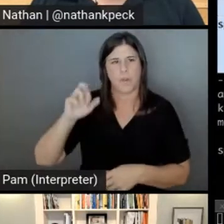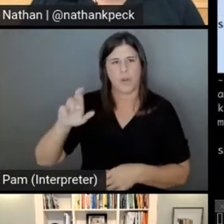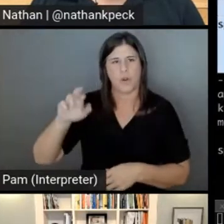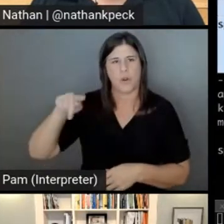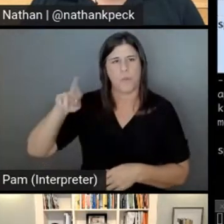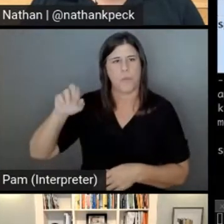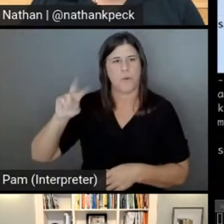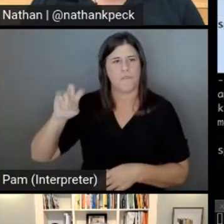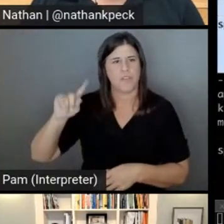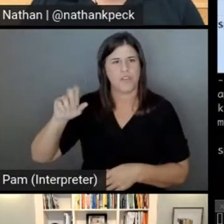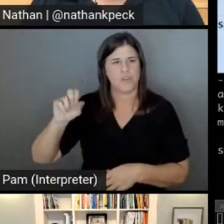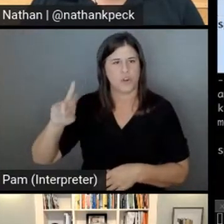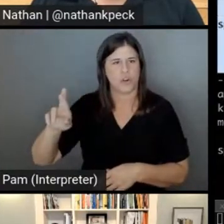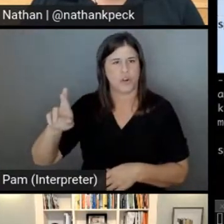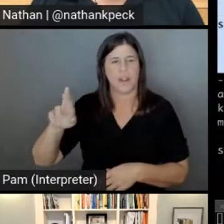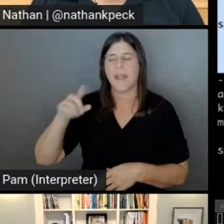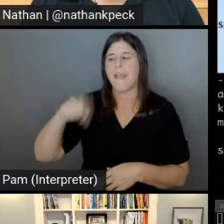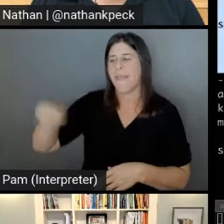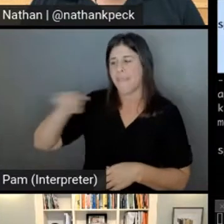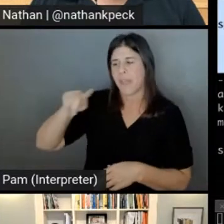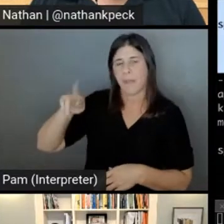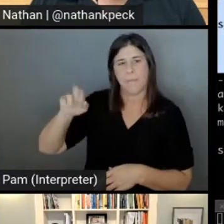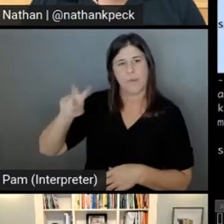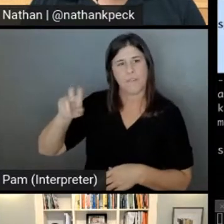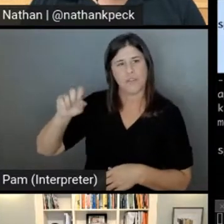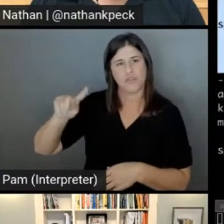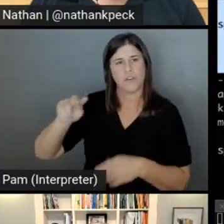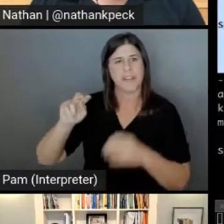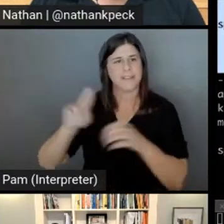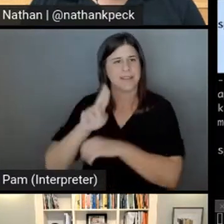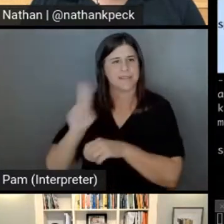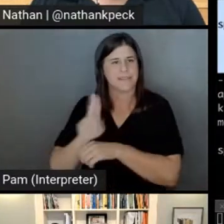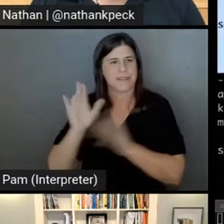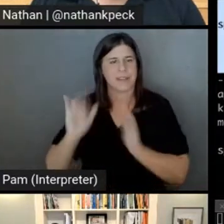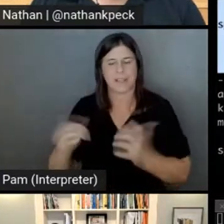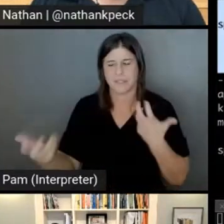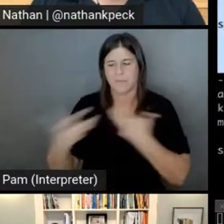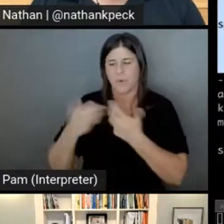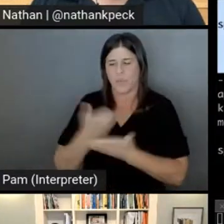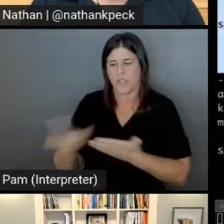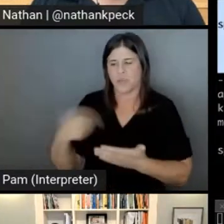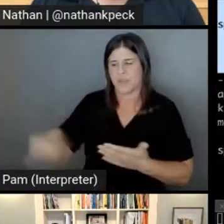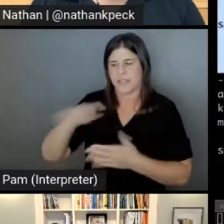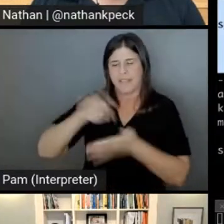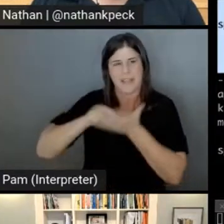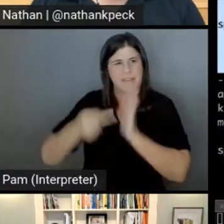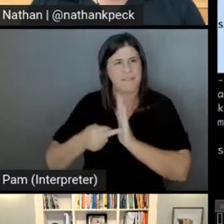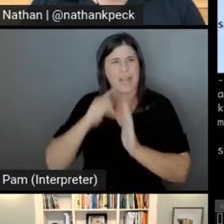And the provisioner is a custom resource that Karpenter defines, that contains all of the scaling logic.